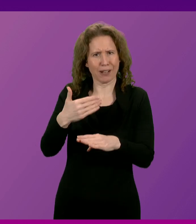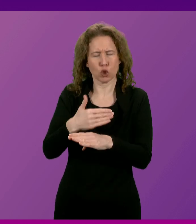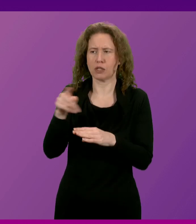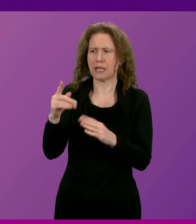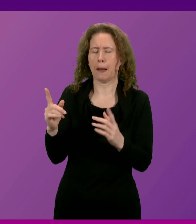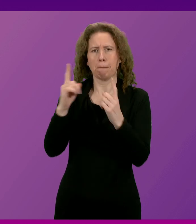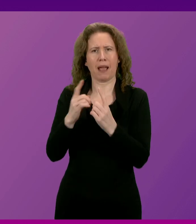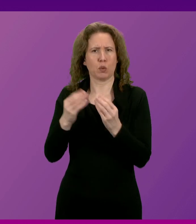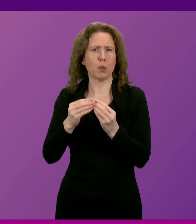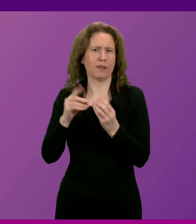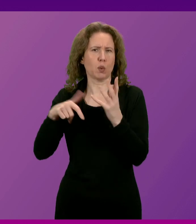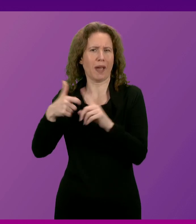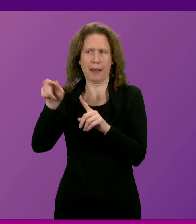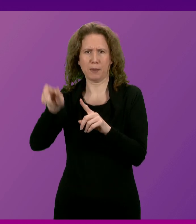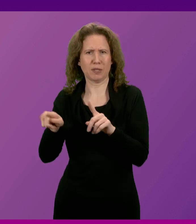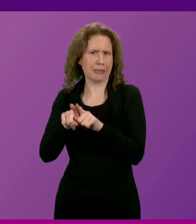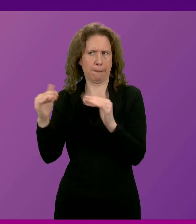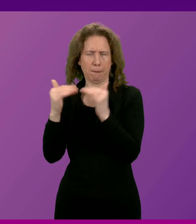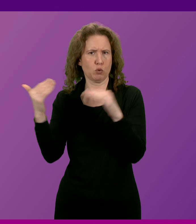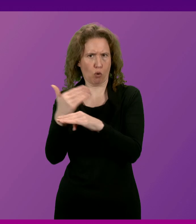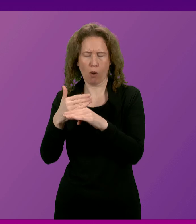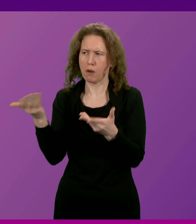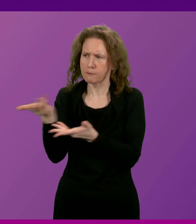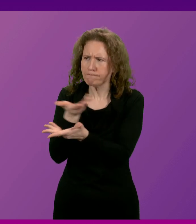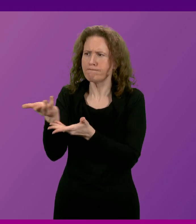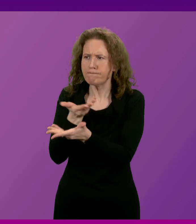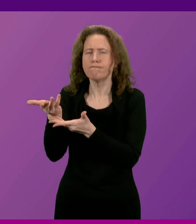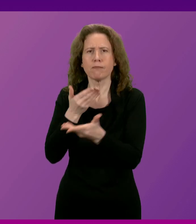counterpart to share outcomes from our Scottish Government energy consumers round table,